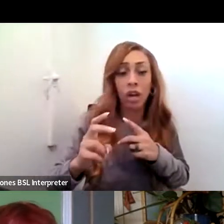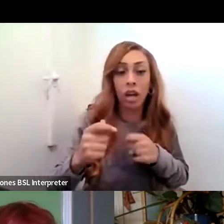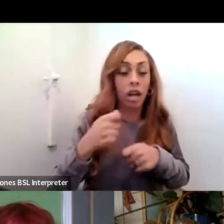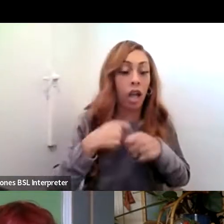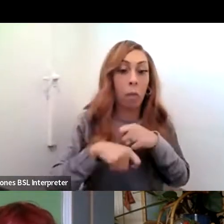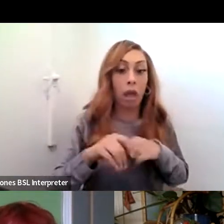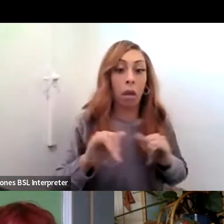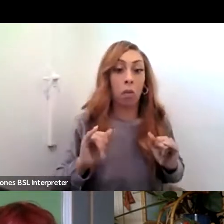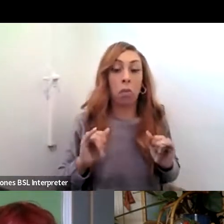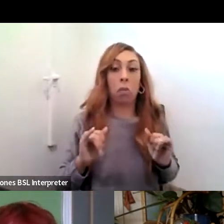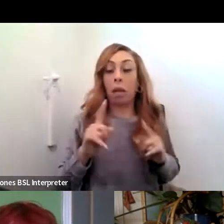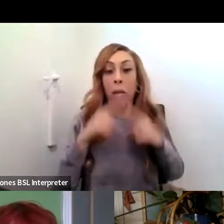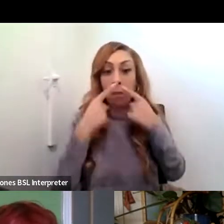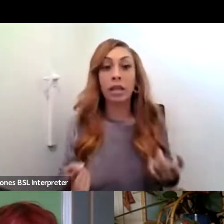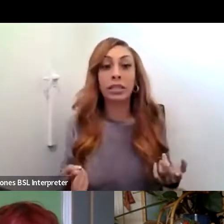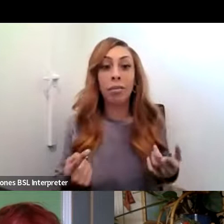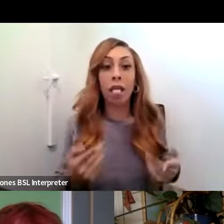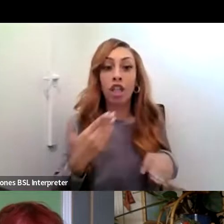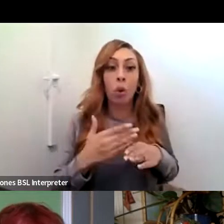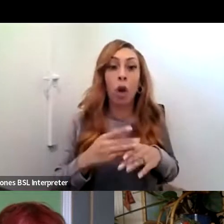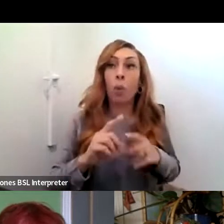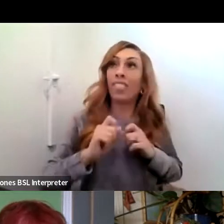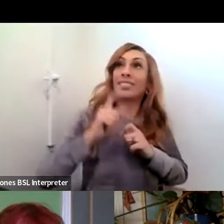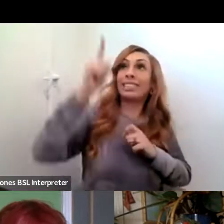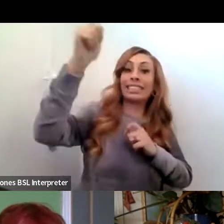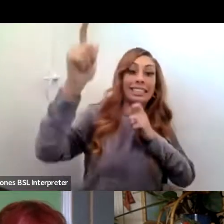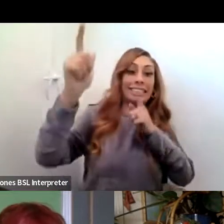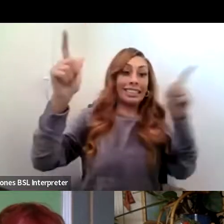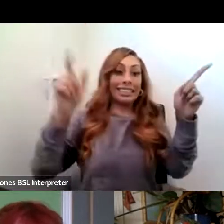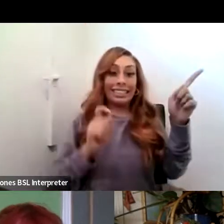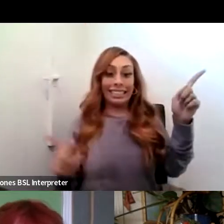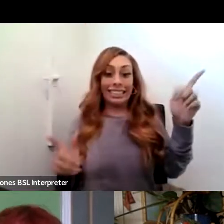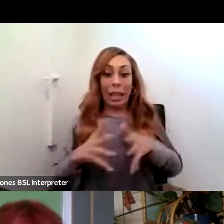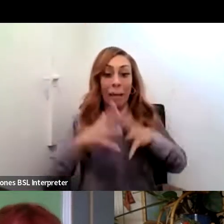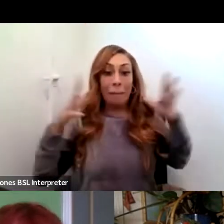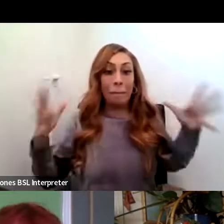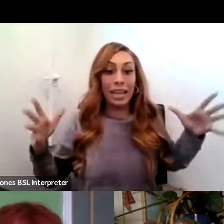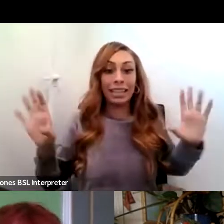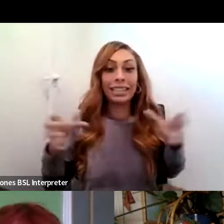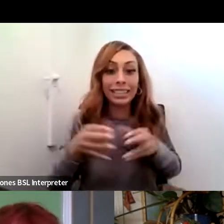often make it impossible to work with such a big team, who are spread all over the country.